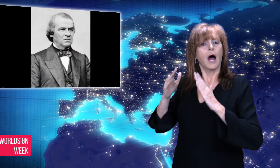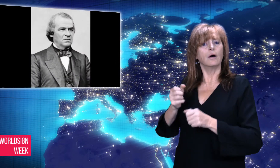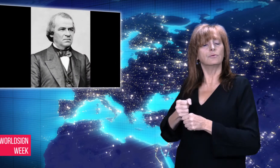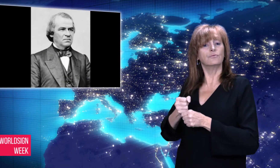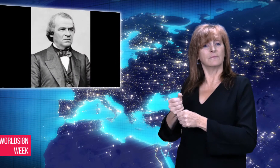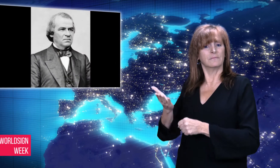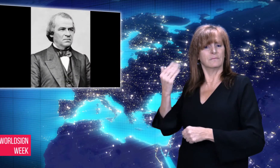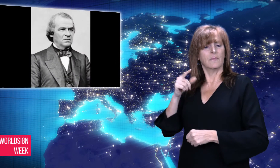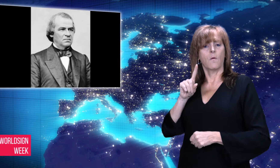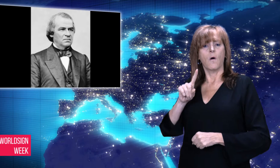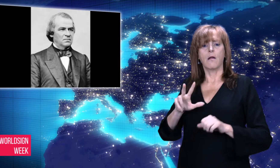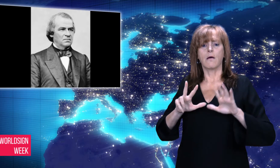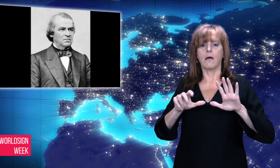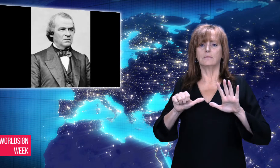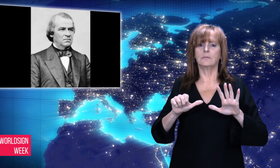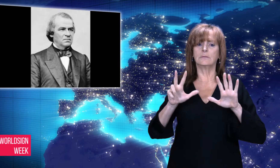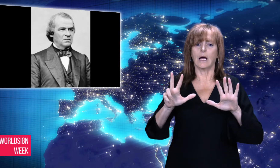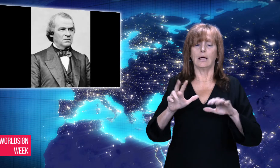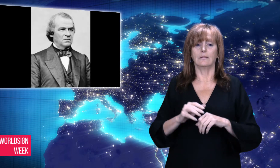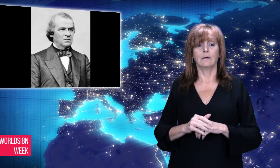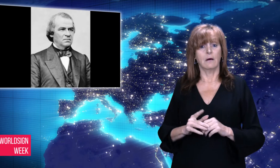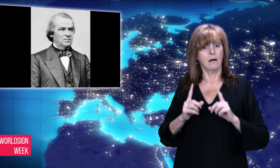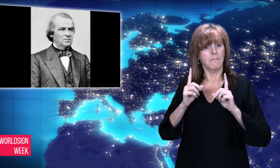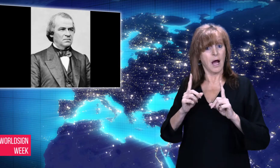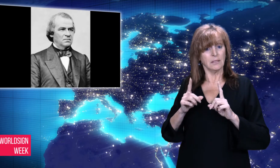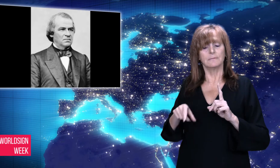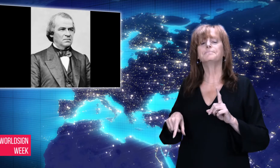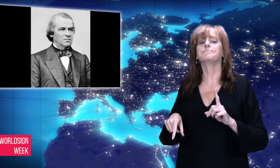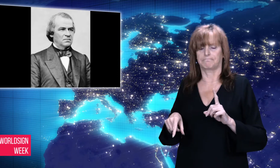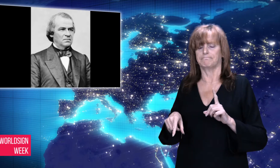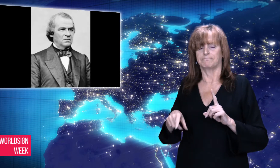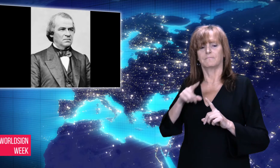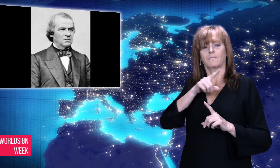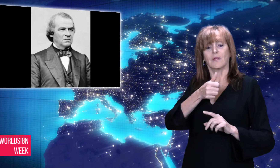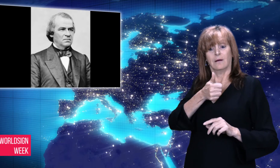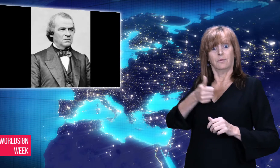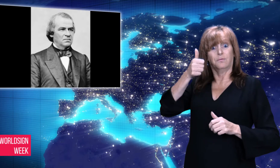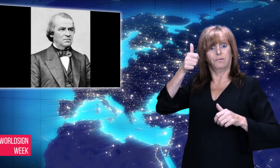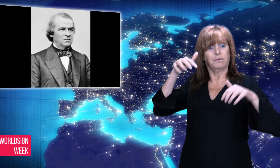to be impeached by the House of Representatives in